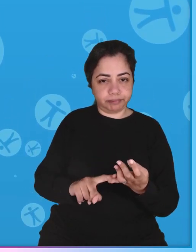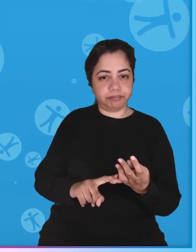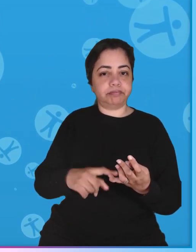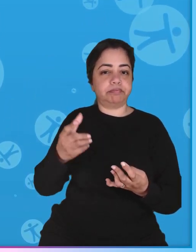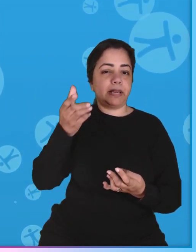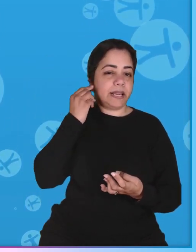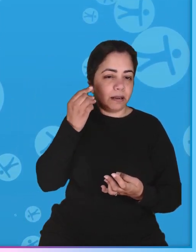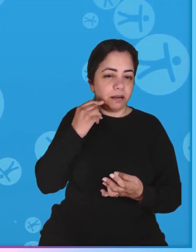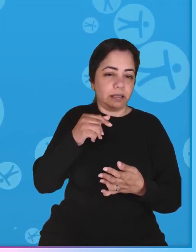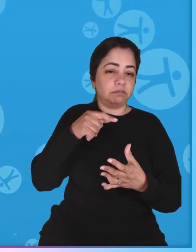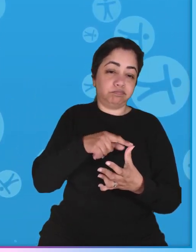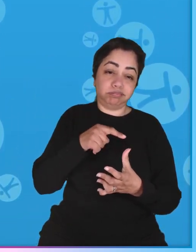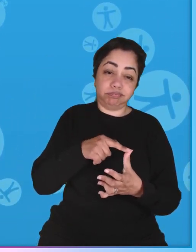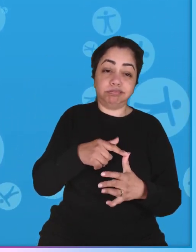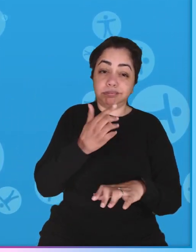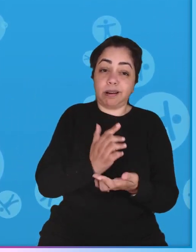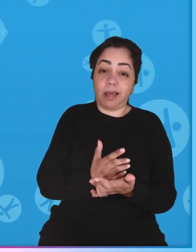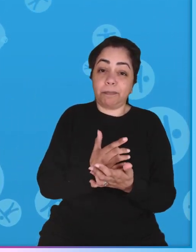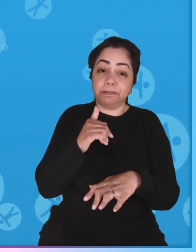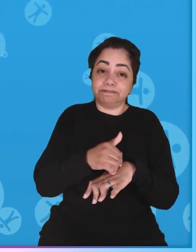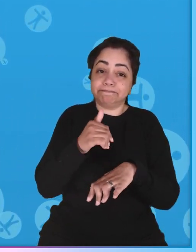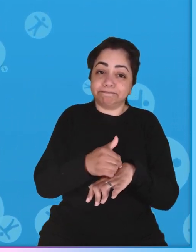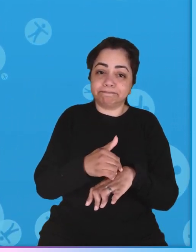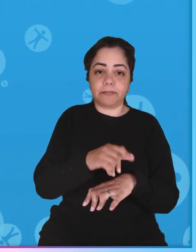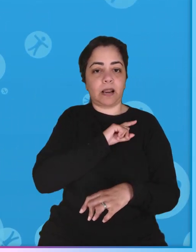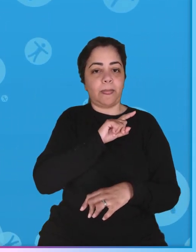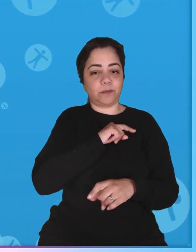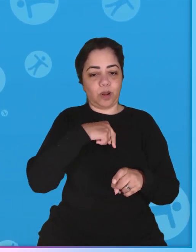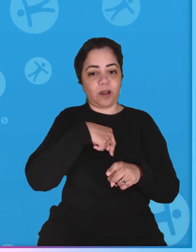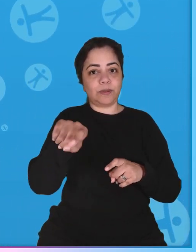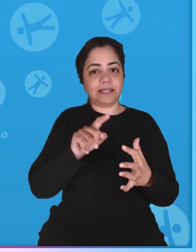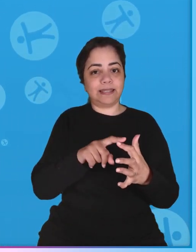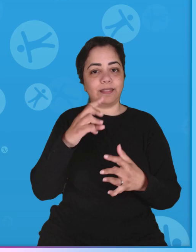/ whatever we’re calling the deluge of summer game announcement livestreams this year